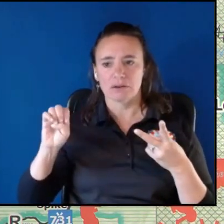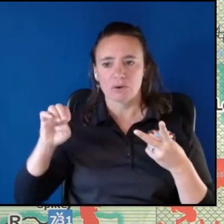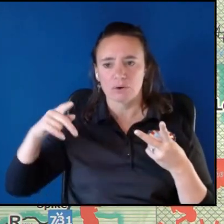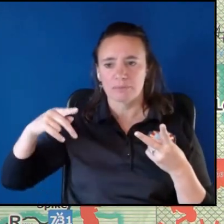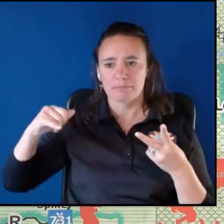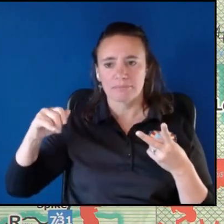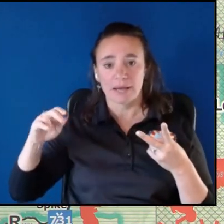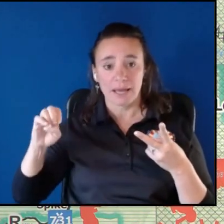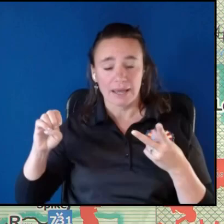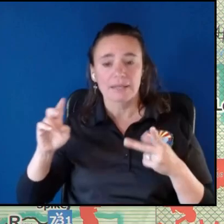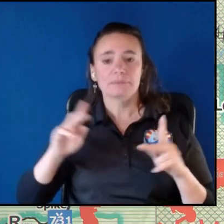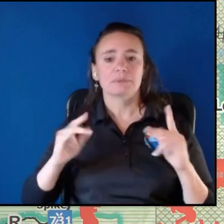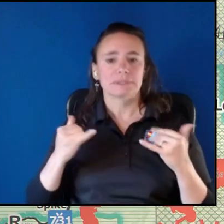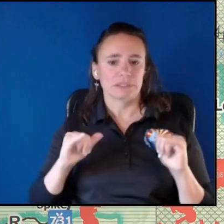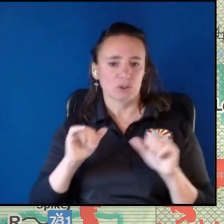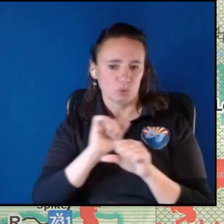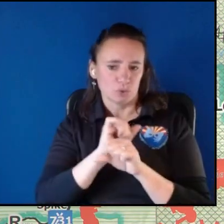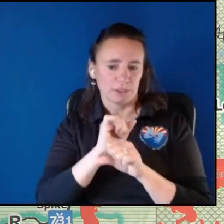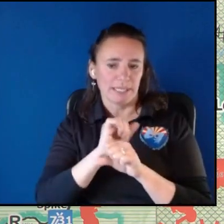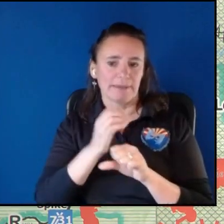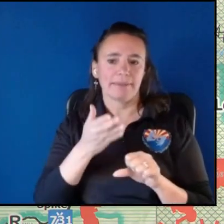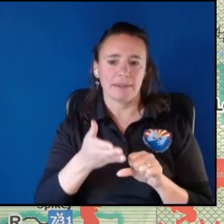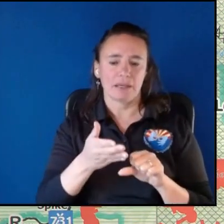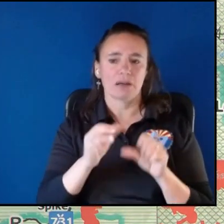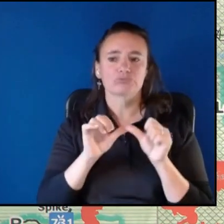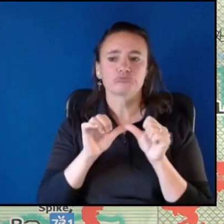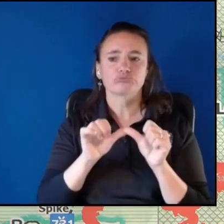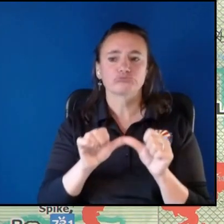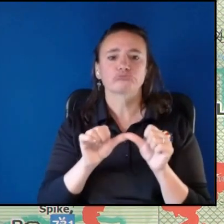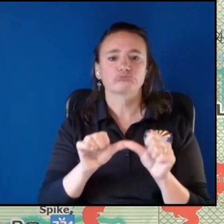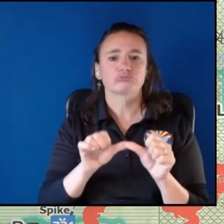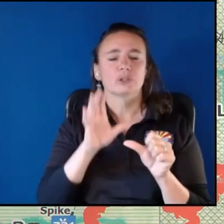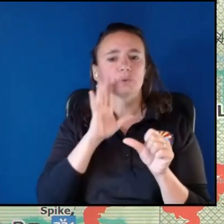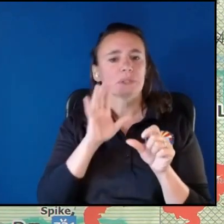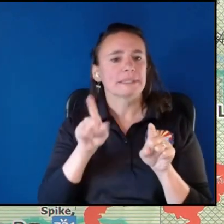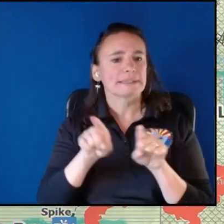and that work is ongoing and it's going to be the same kind of work that's going on in the upper part of the division there.